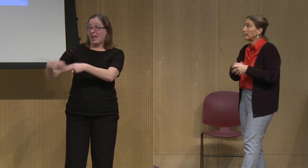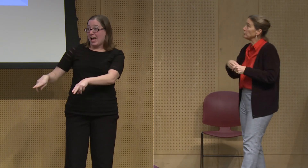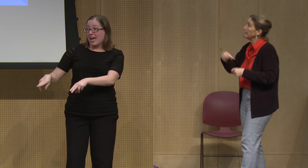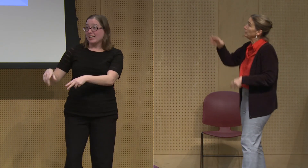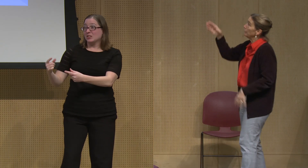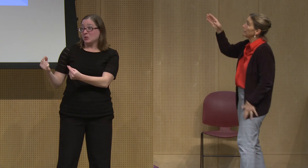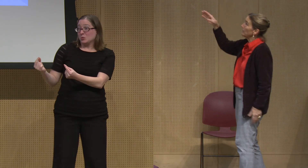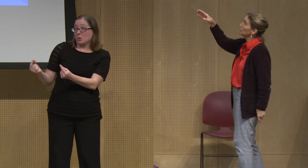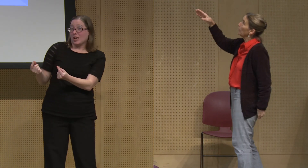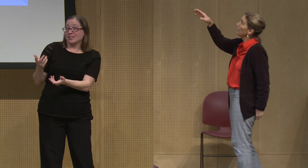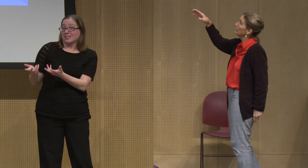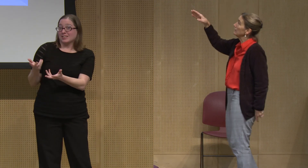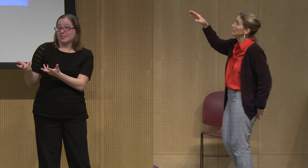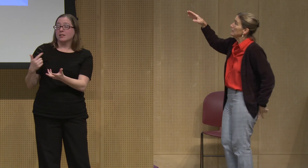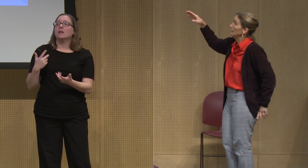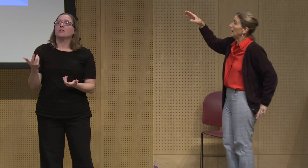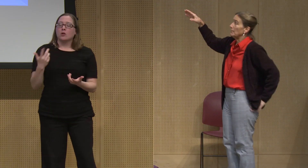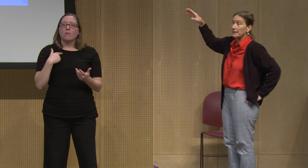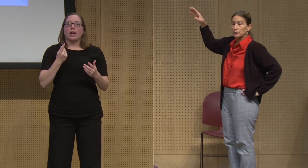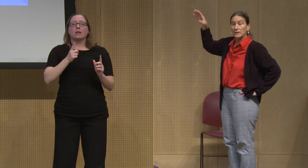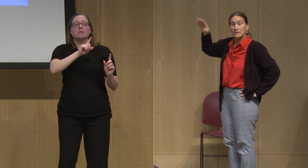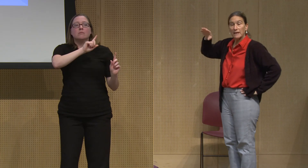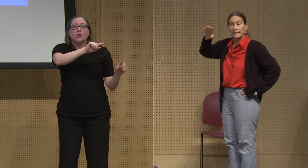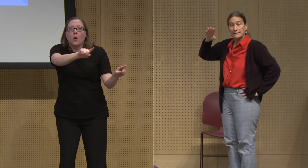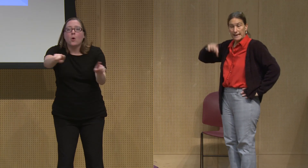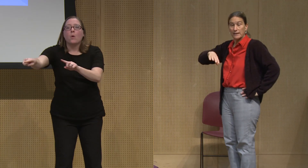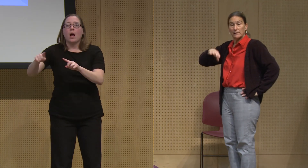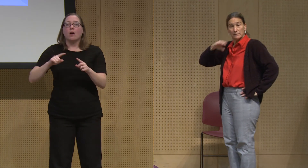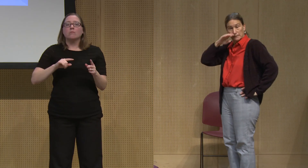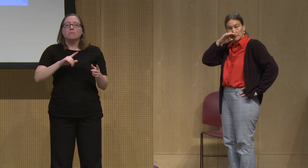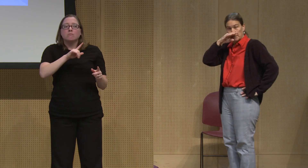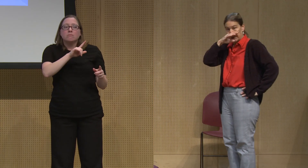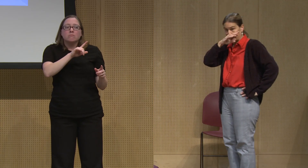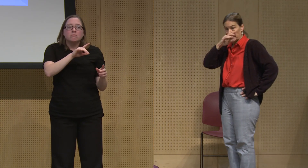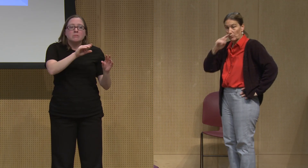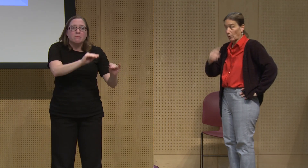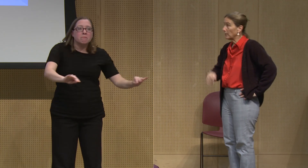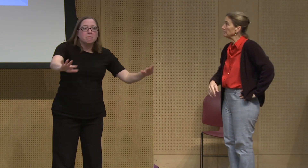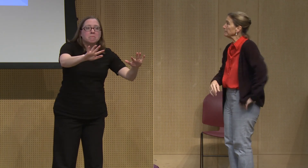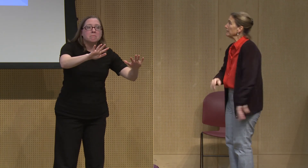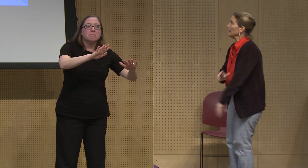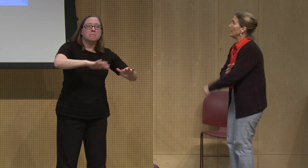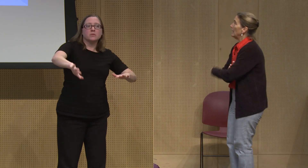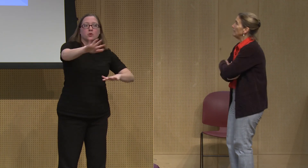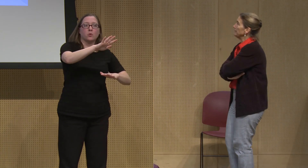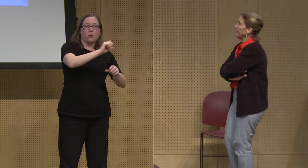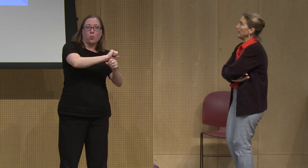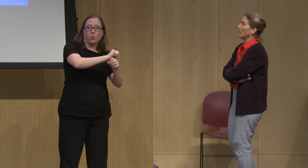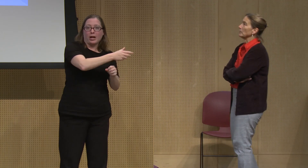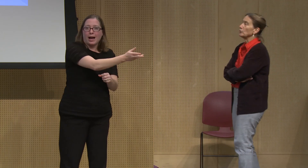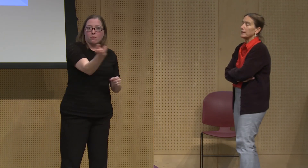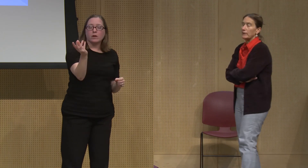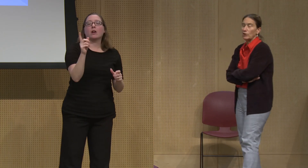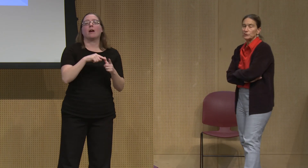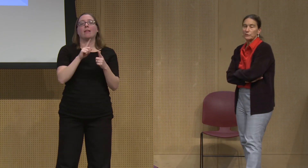FIELDWORK, AS WELL AS A LOT OF DATA ANALYTIC WORK, AND THEY WANT TO LOOK AT ALSO THE ASSOCIATION